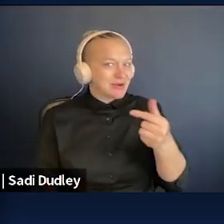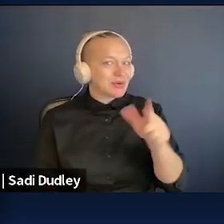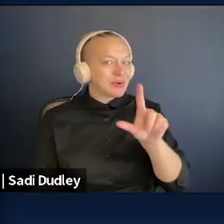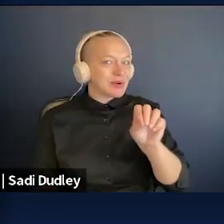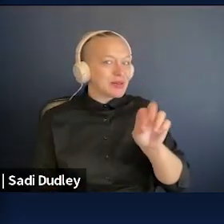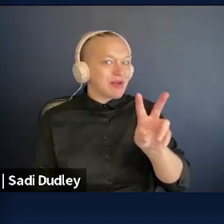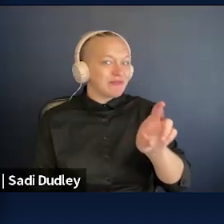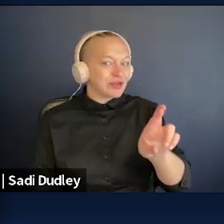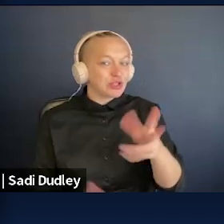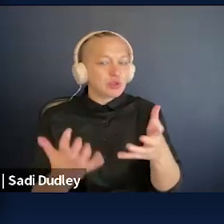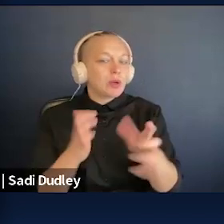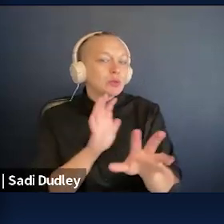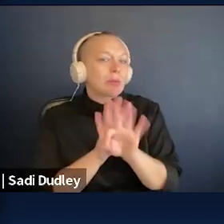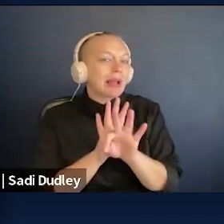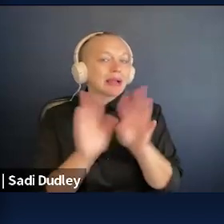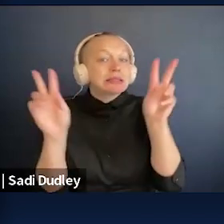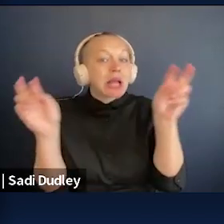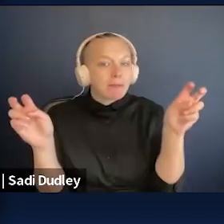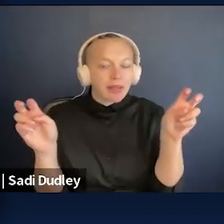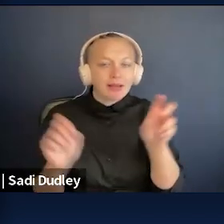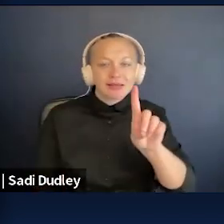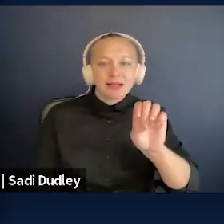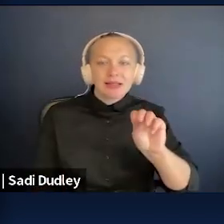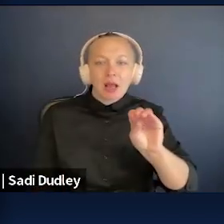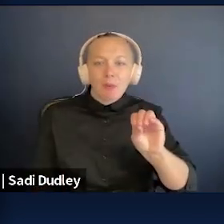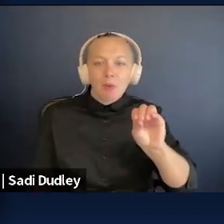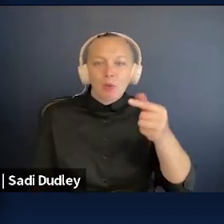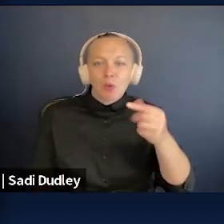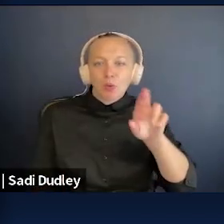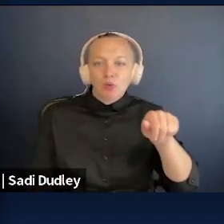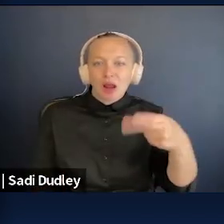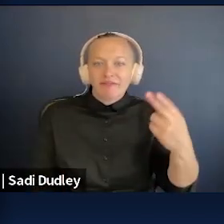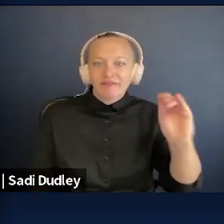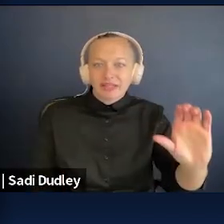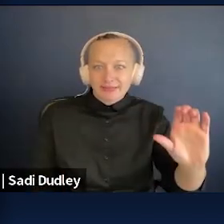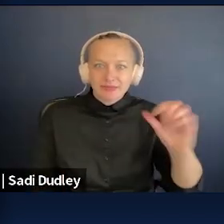the topics and the demographics that we use to demonstrate the dashboard.